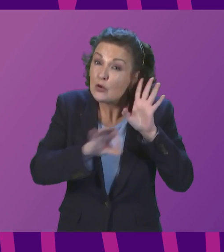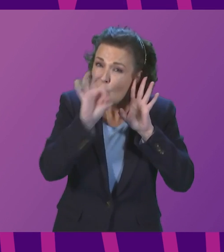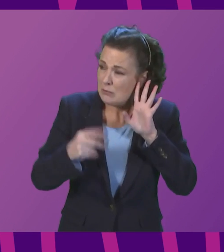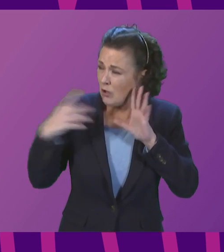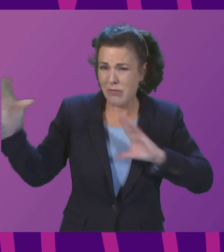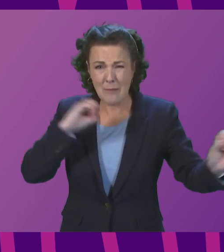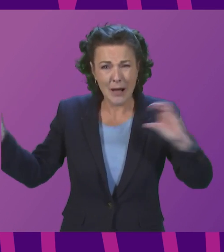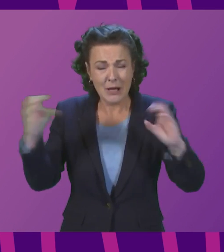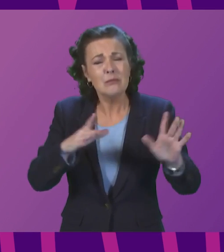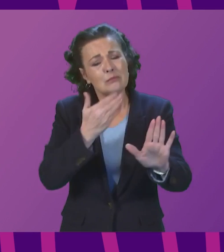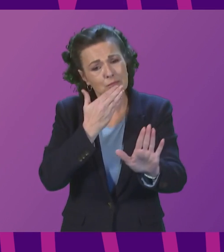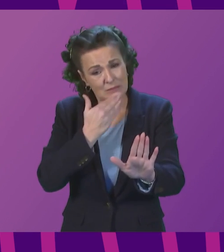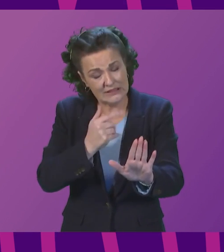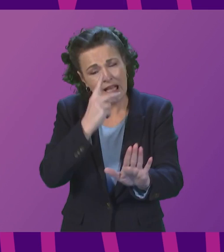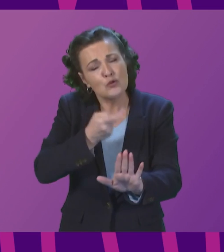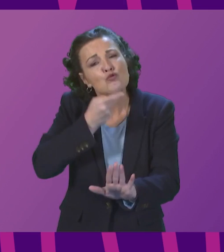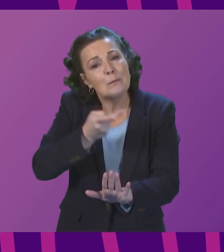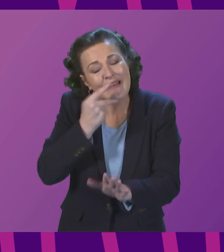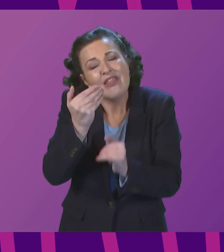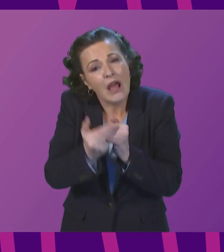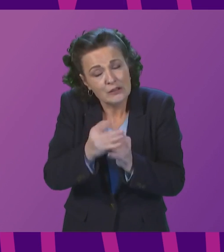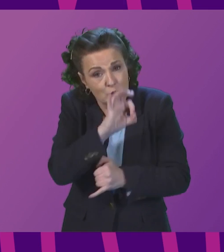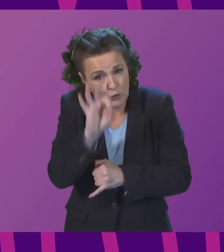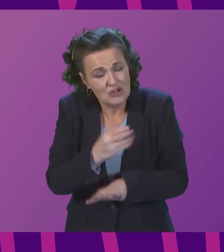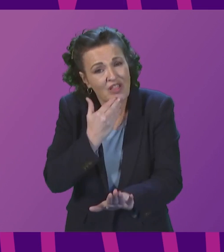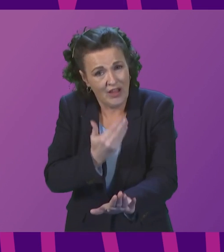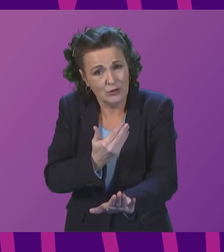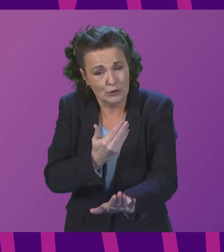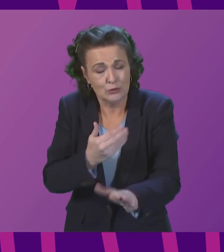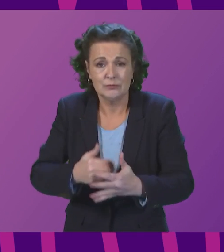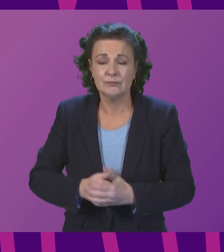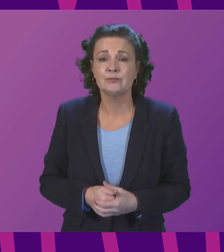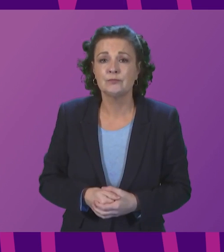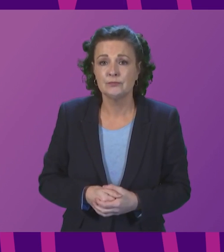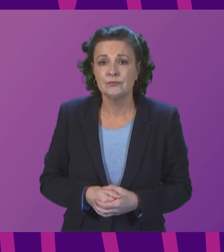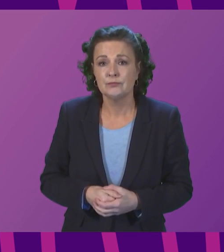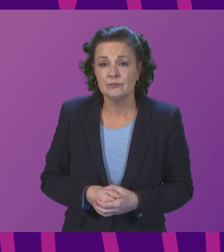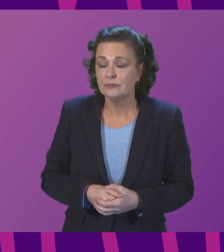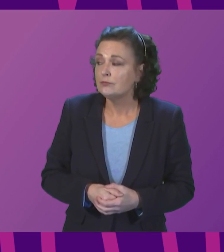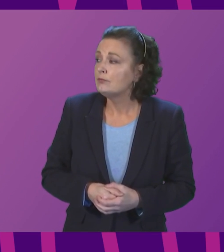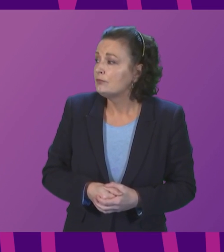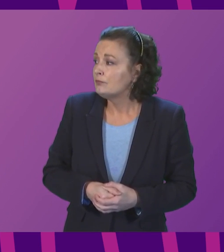Would you be good enough to repeat the end of your question?